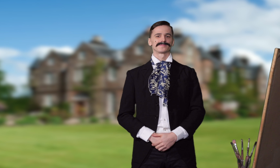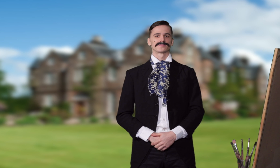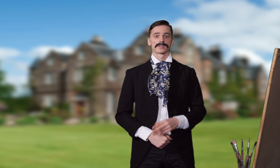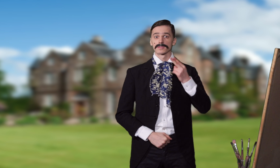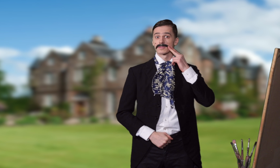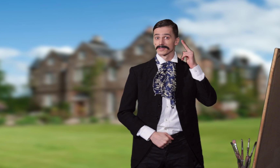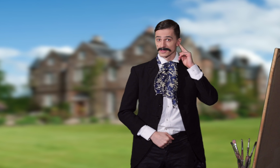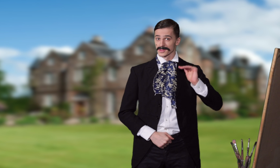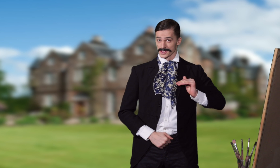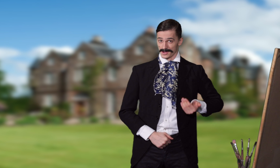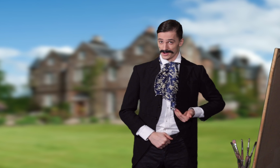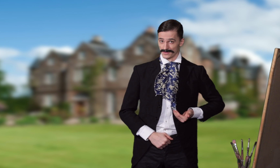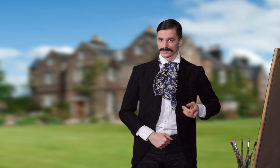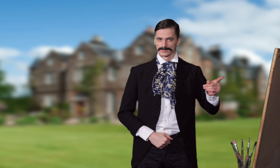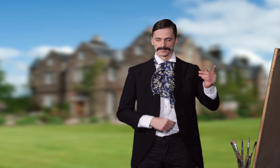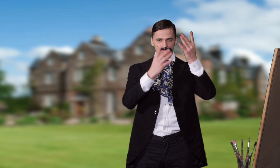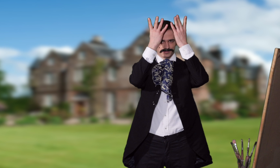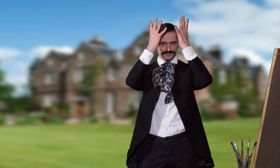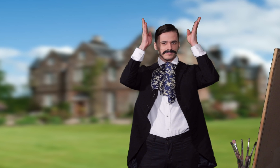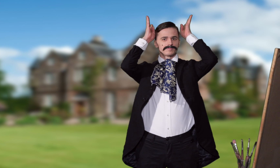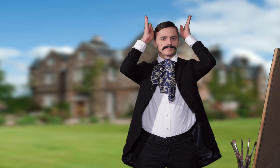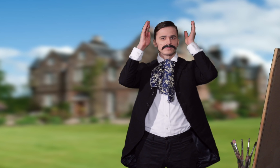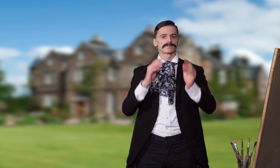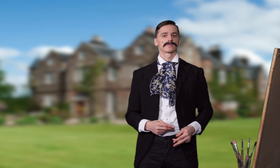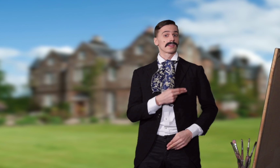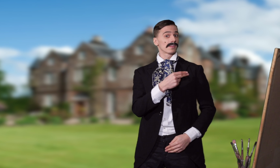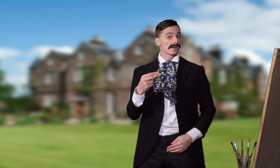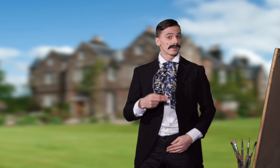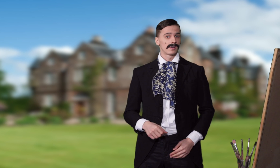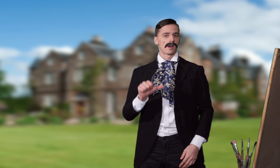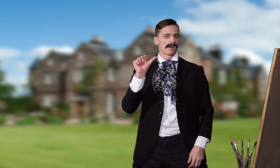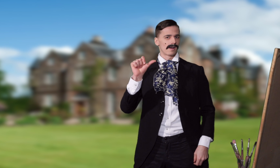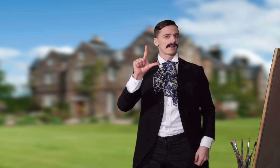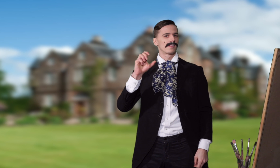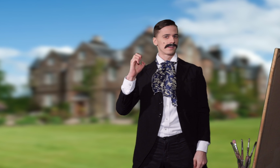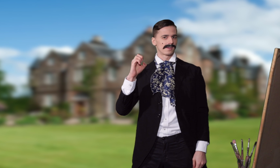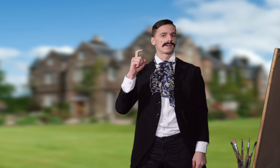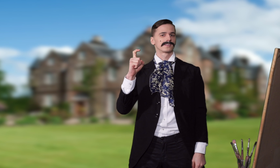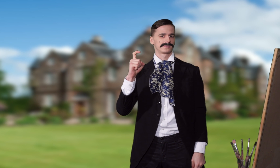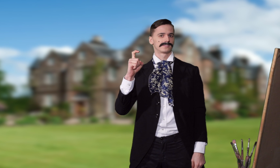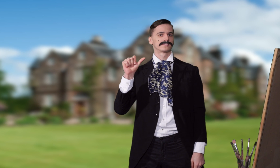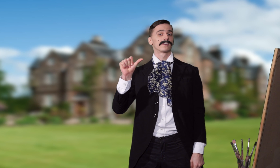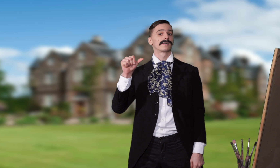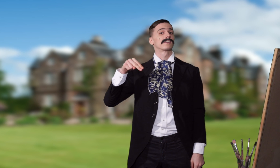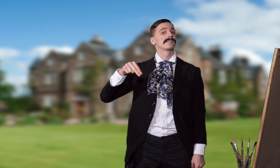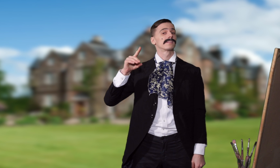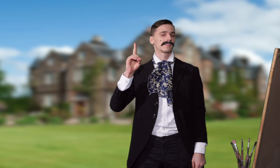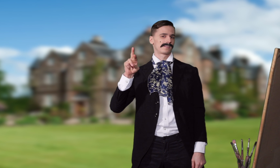who later became Queen Alexandra.